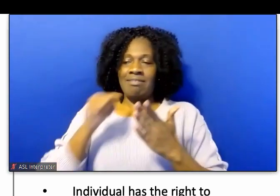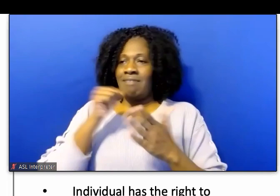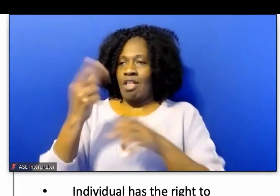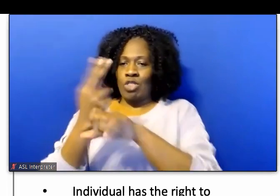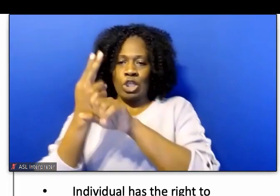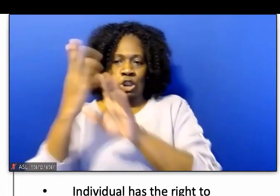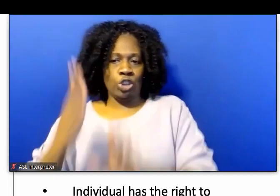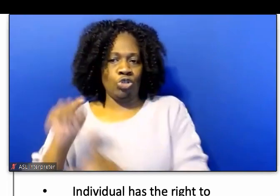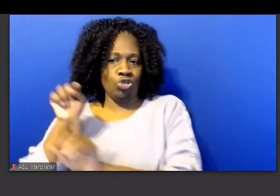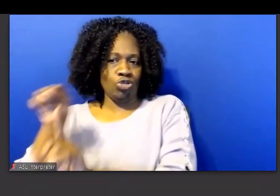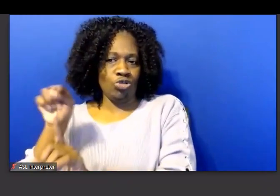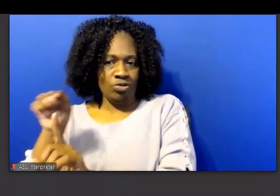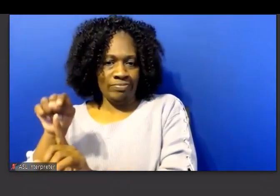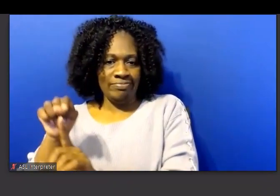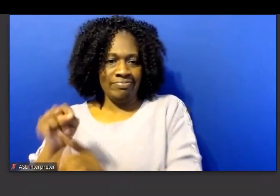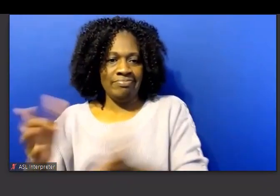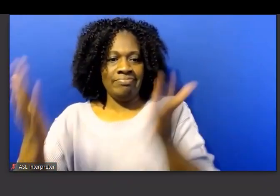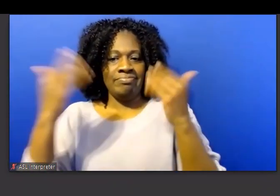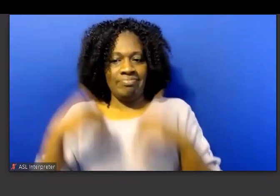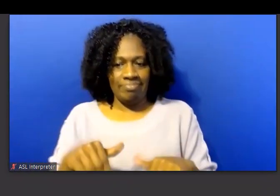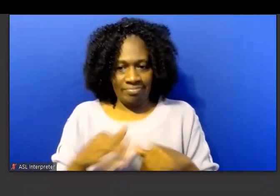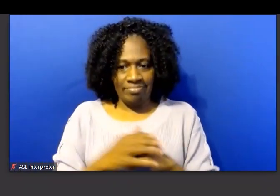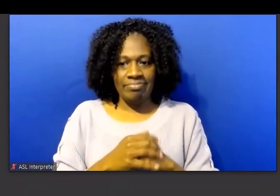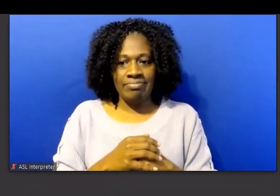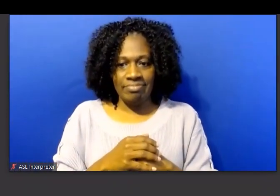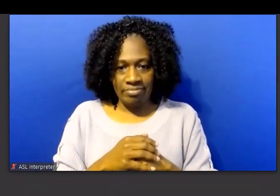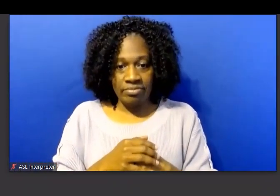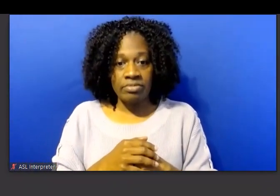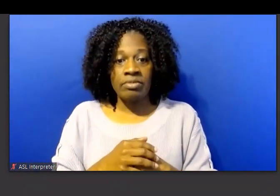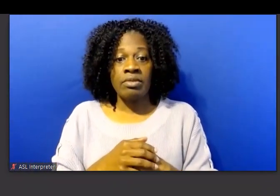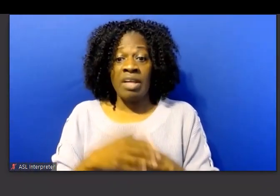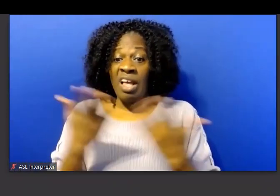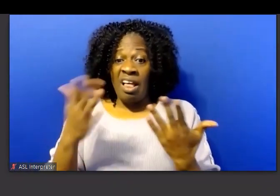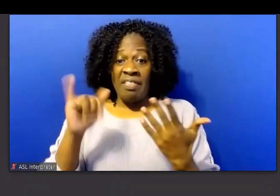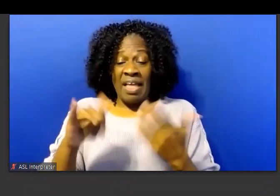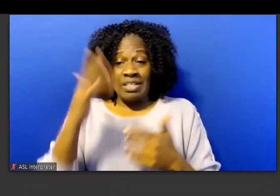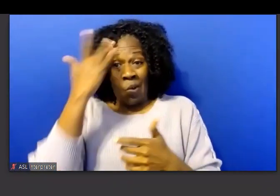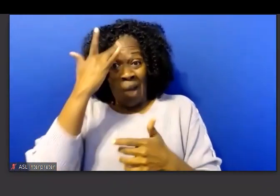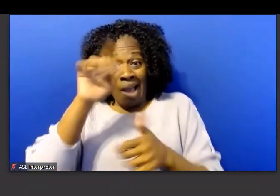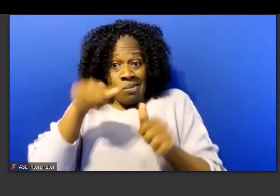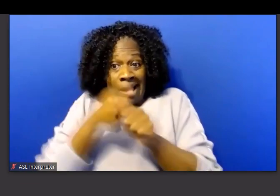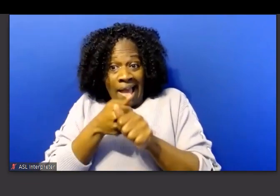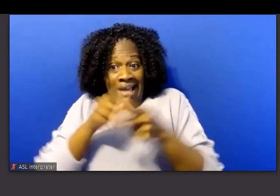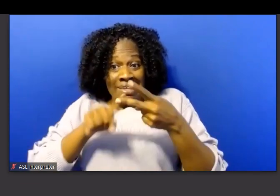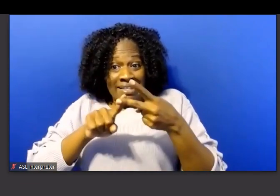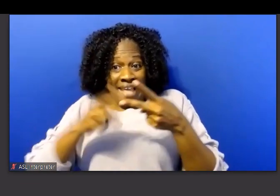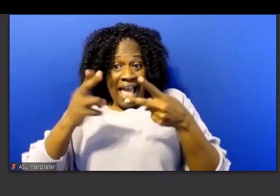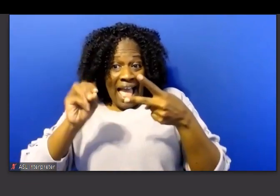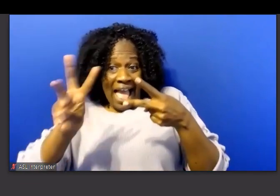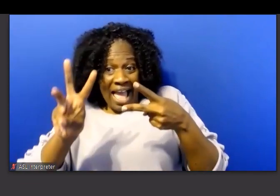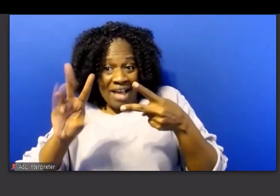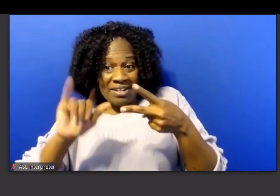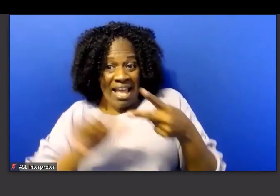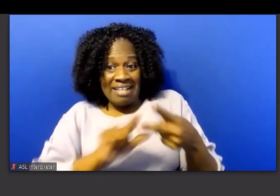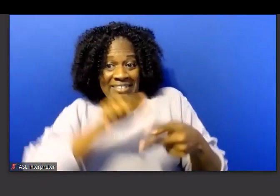Slide. So that's the why behind the how. Now we're going to lead into Phillip Woodward